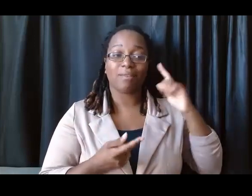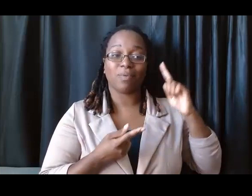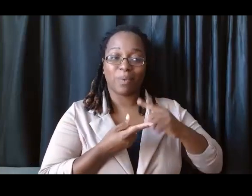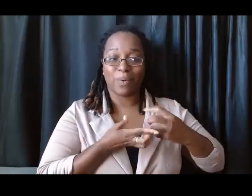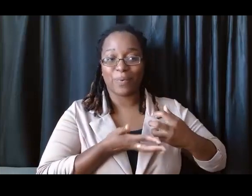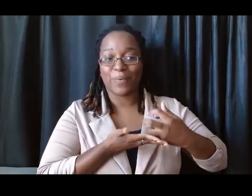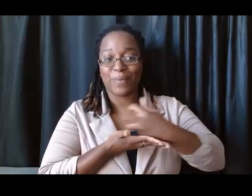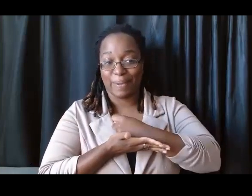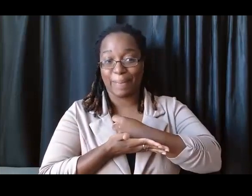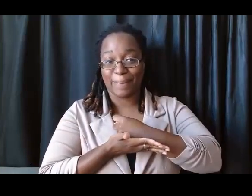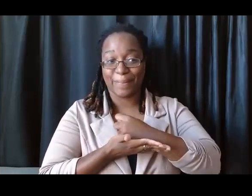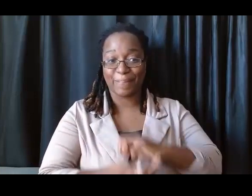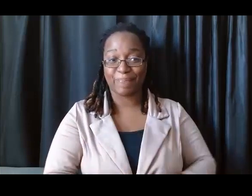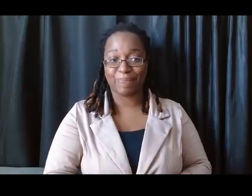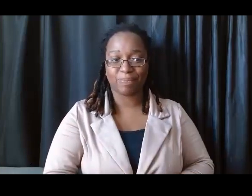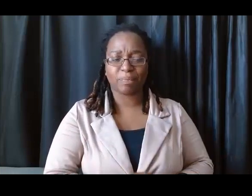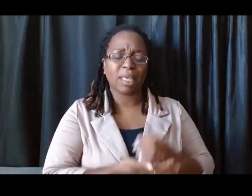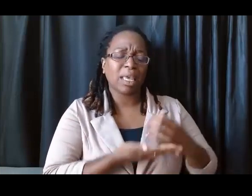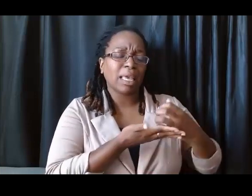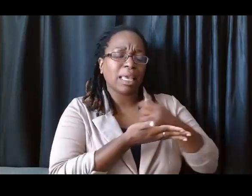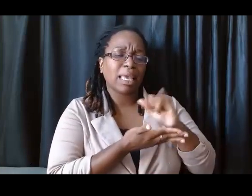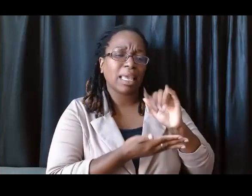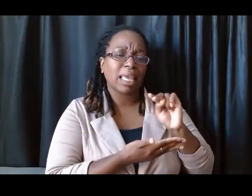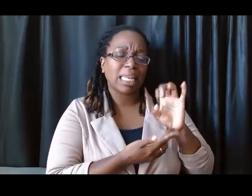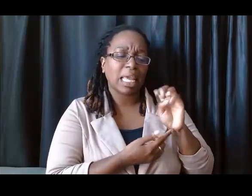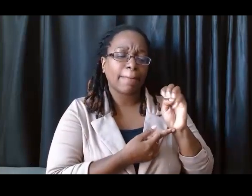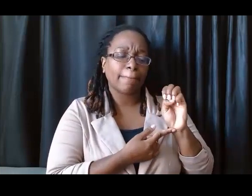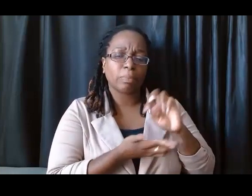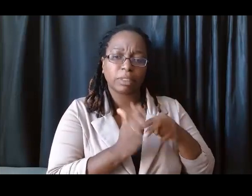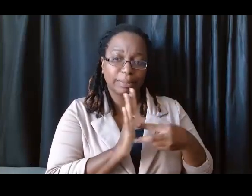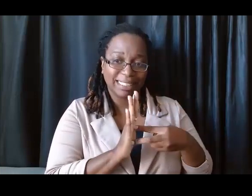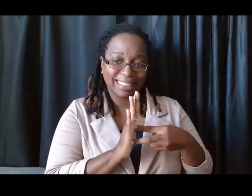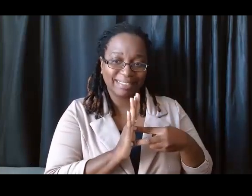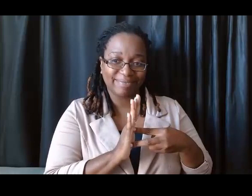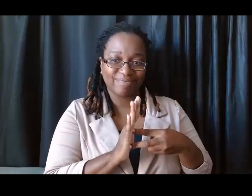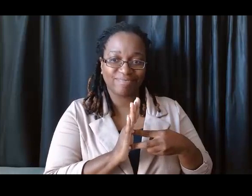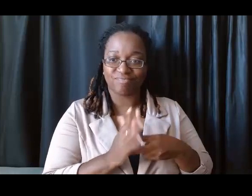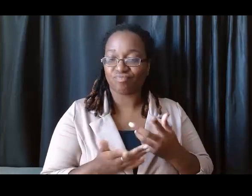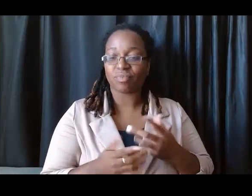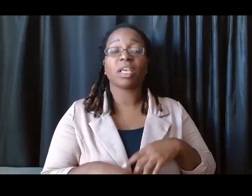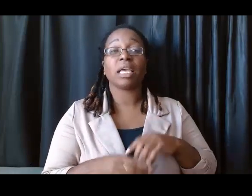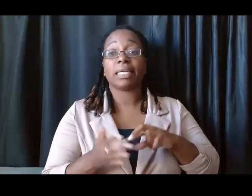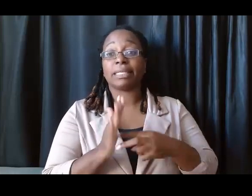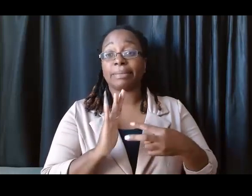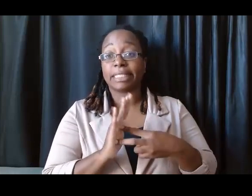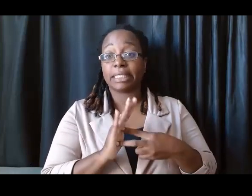So what's income? Income is money that the person receives in a given month.